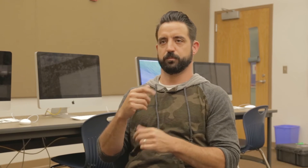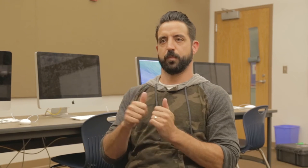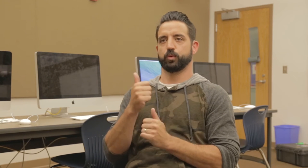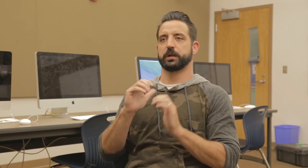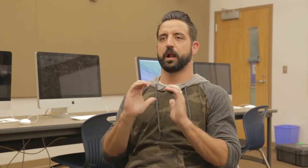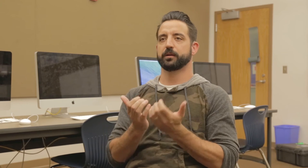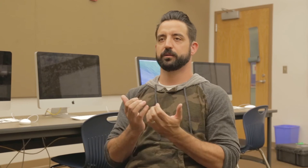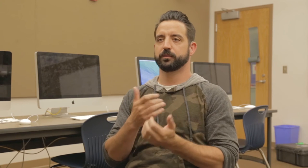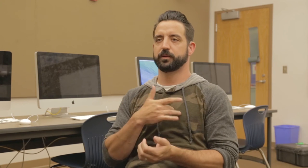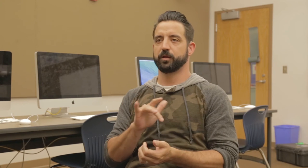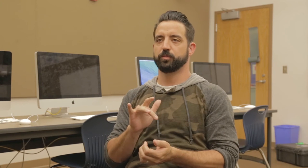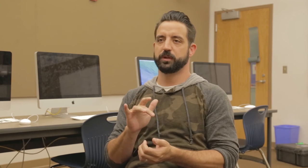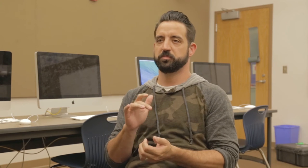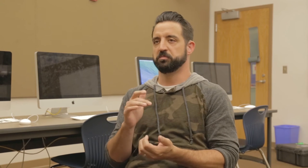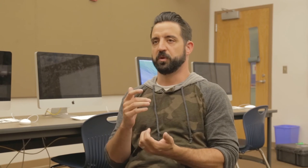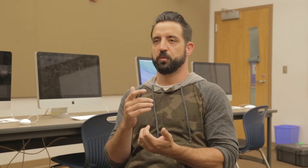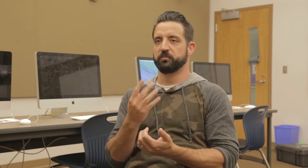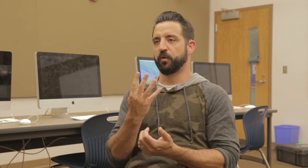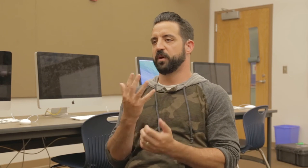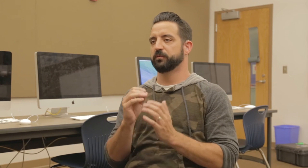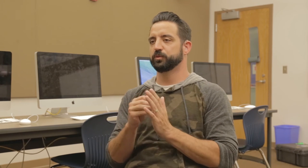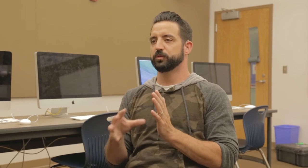Most classes tend to be four or five students,